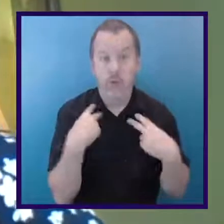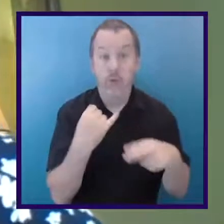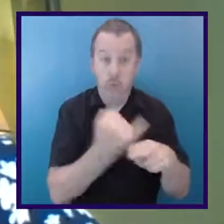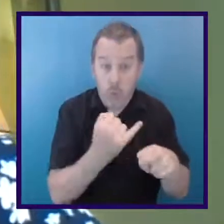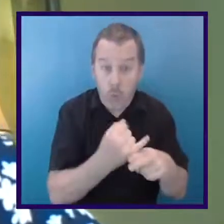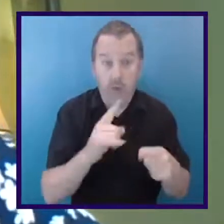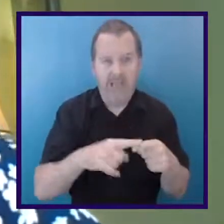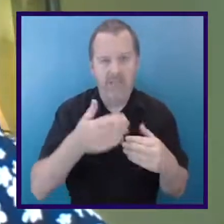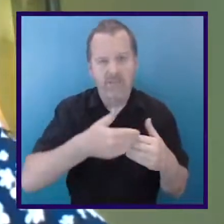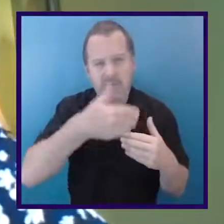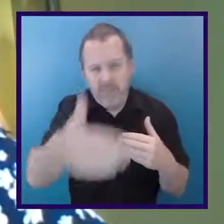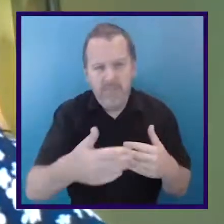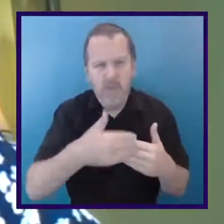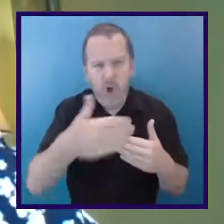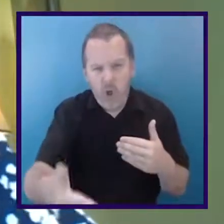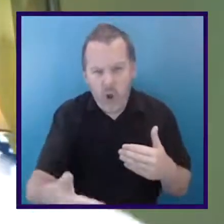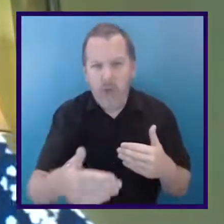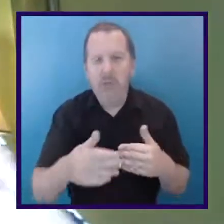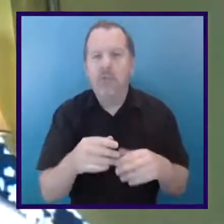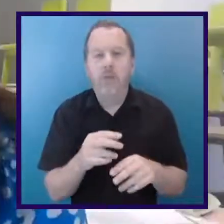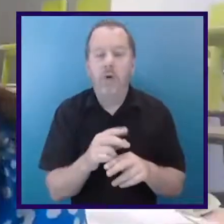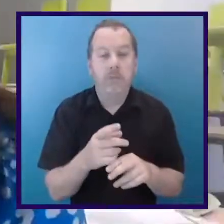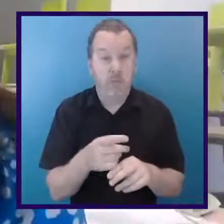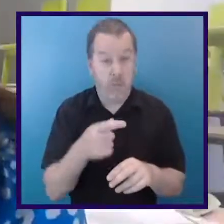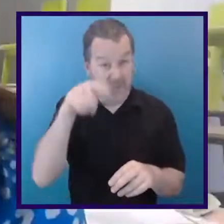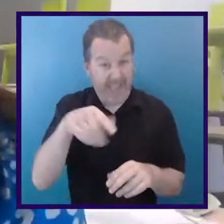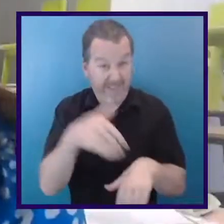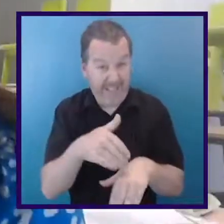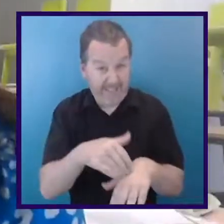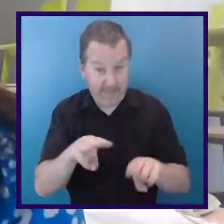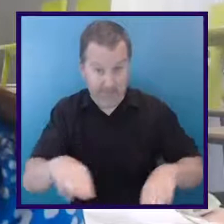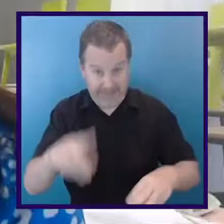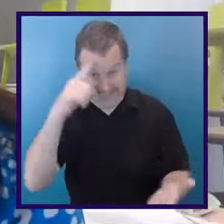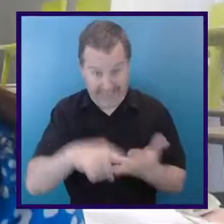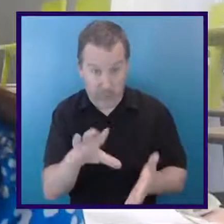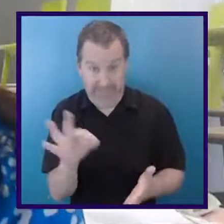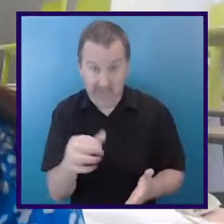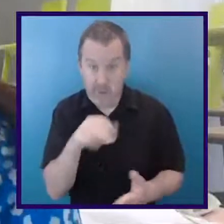on to further, or higher education so not just the importance of the skill, but whether that might affect uptake?